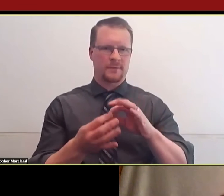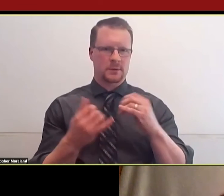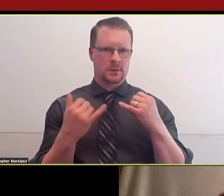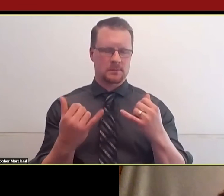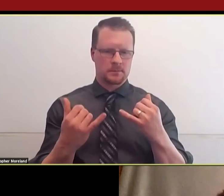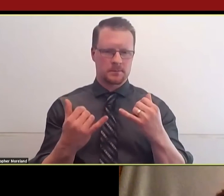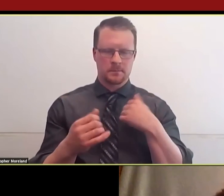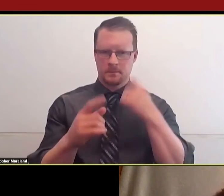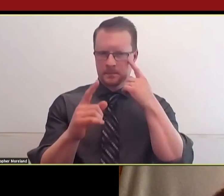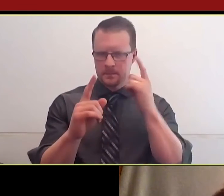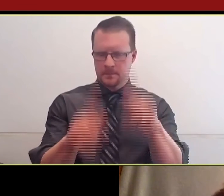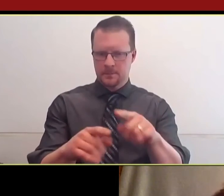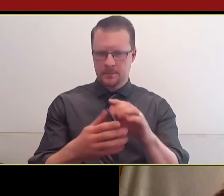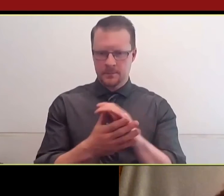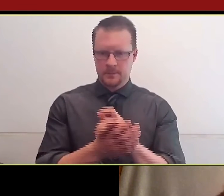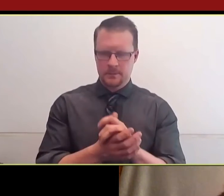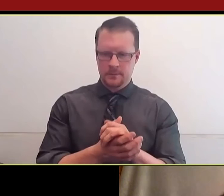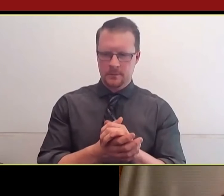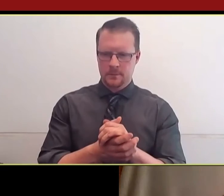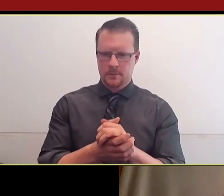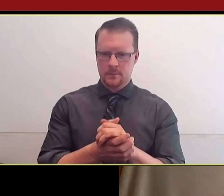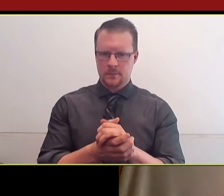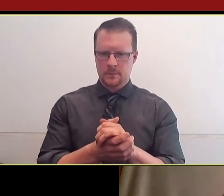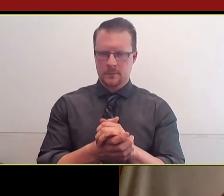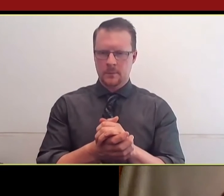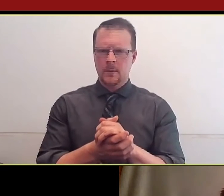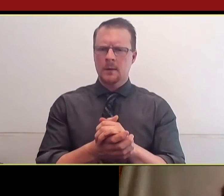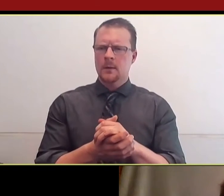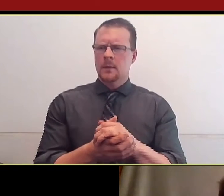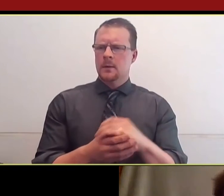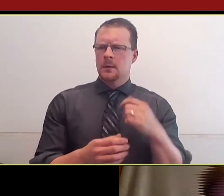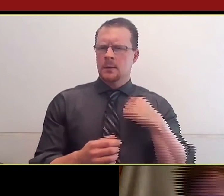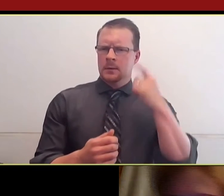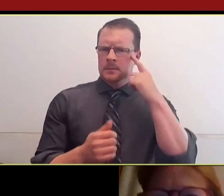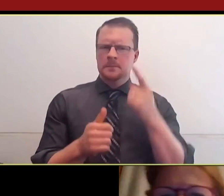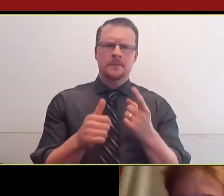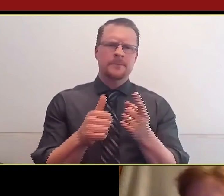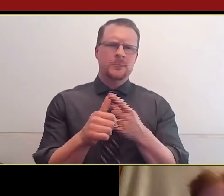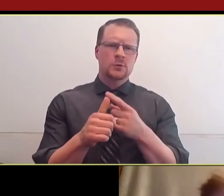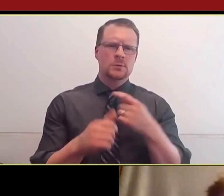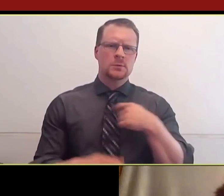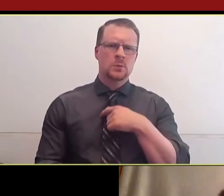That's a really timely question so relevant to our current circumstances, I agree.